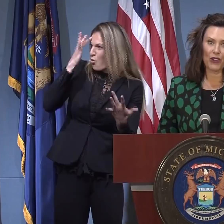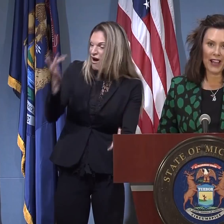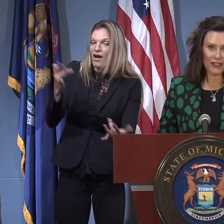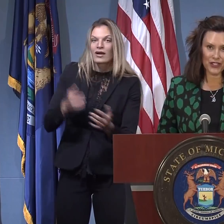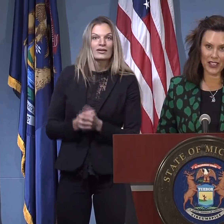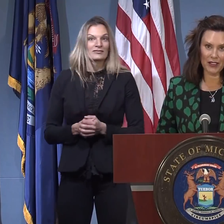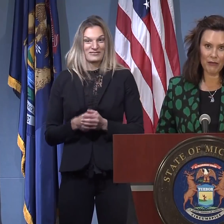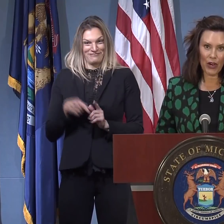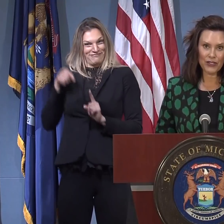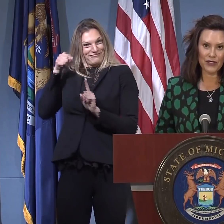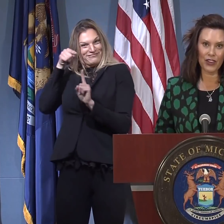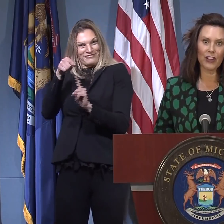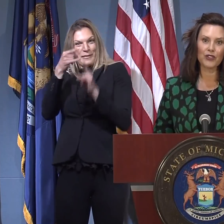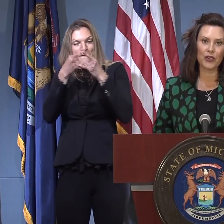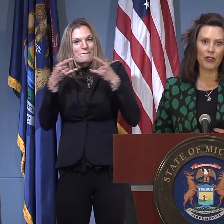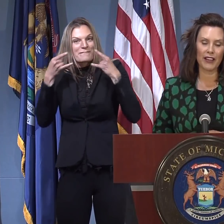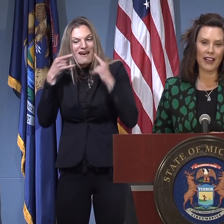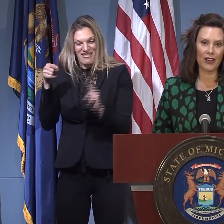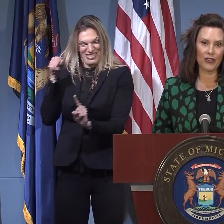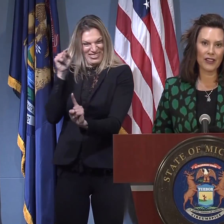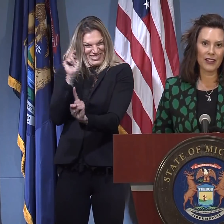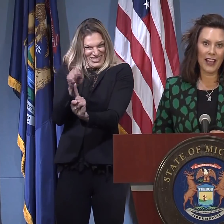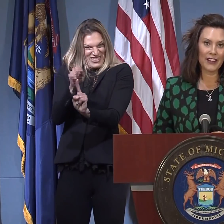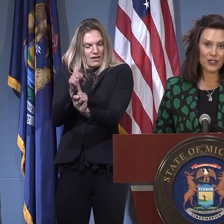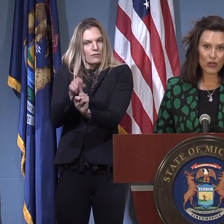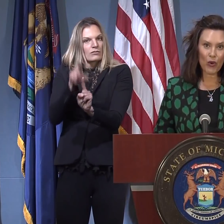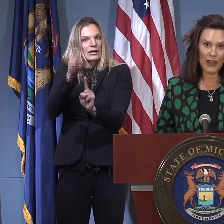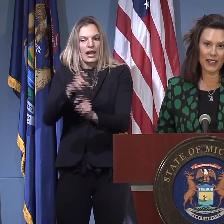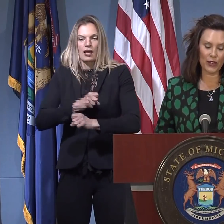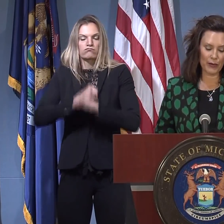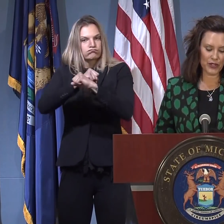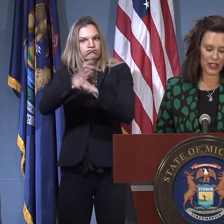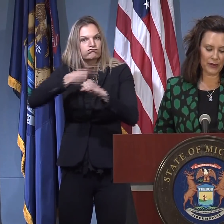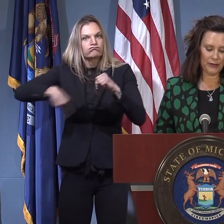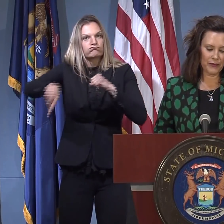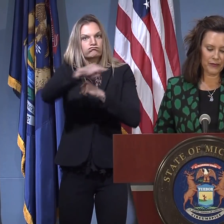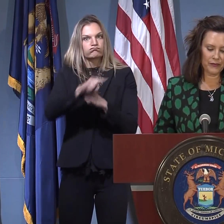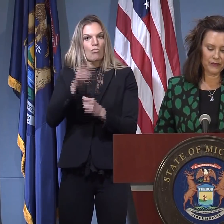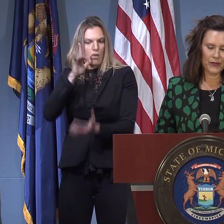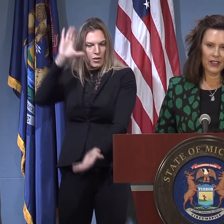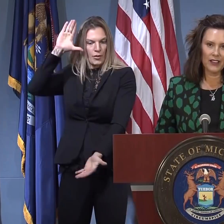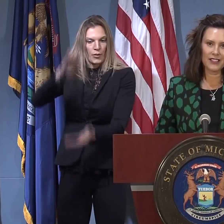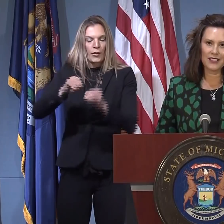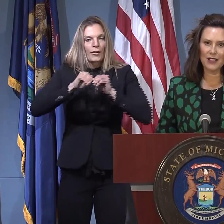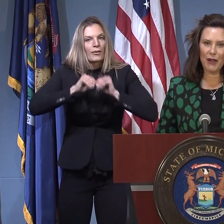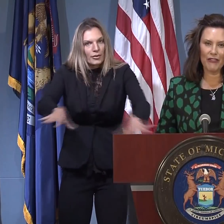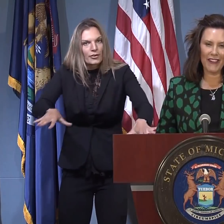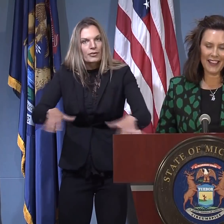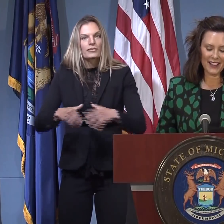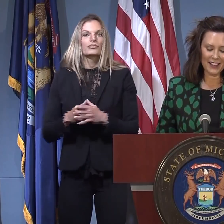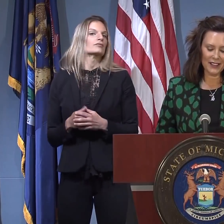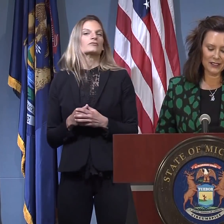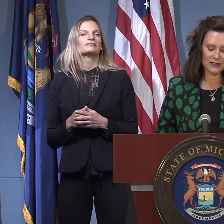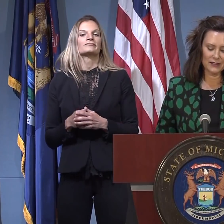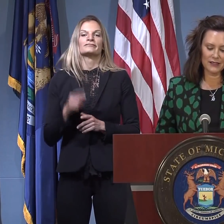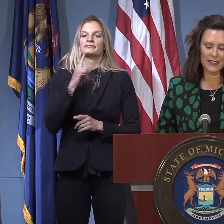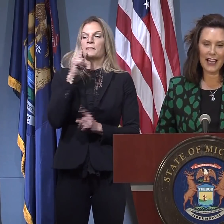TOOLS THAT WE HAVE TO FIGHT THIS VIRUS. APIVOROUS THAT IS RAVAGING PARTS OF OUR COUNTRY RIGHT NOW, AND IS